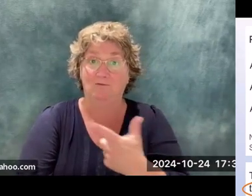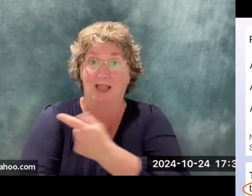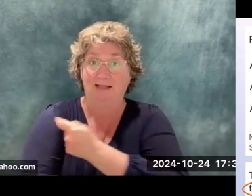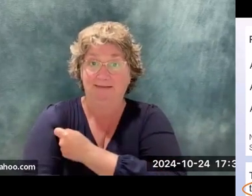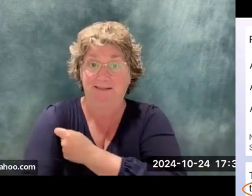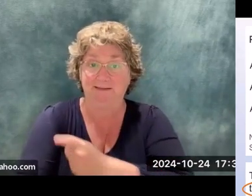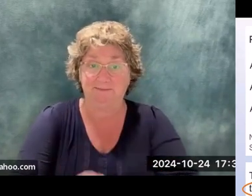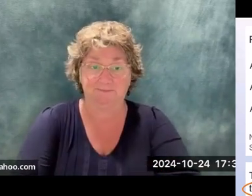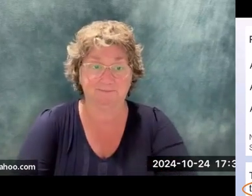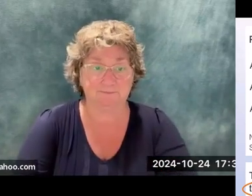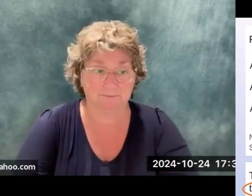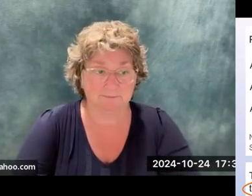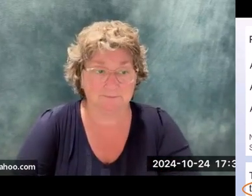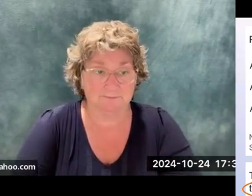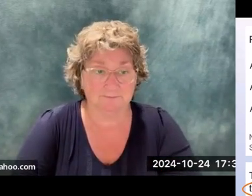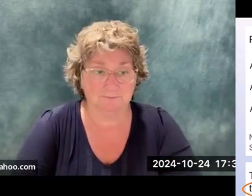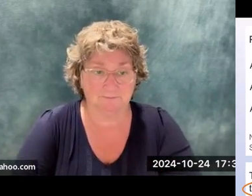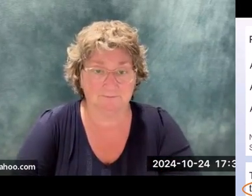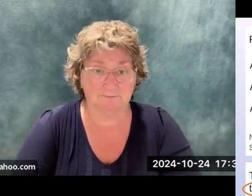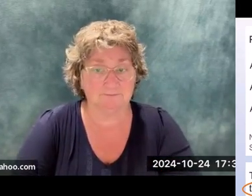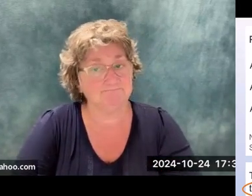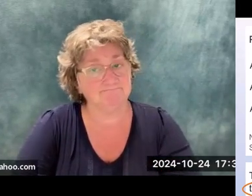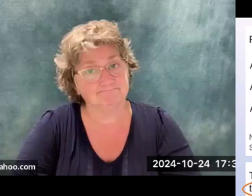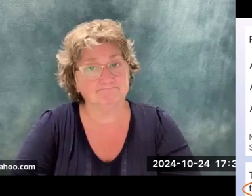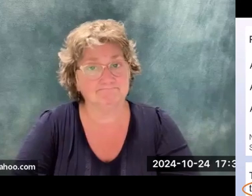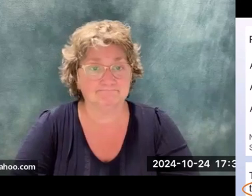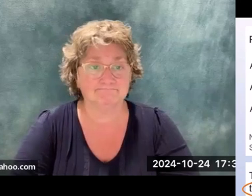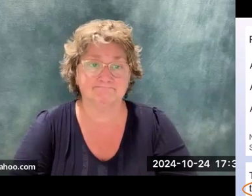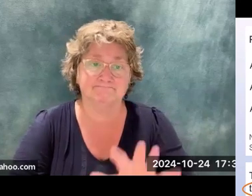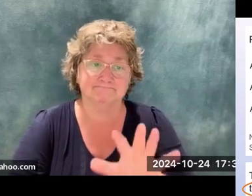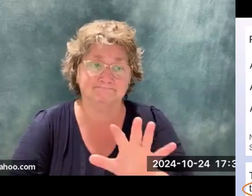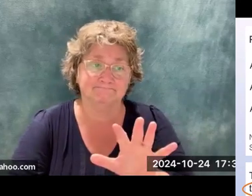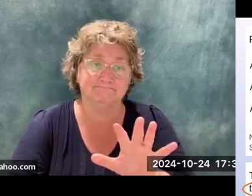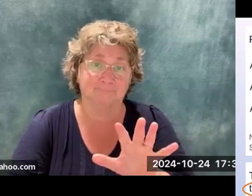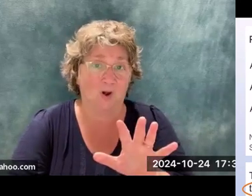And here you had only about 13% who definitely were going to get it.